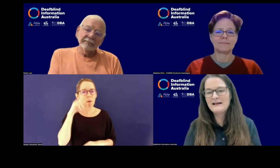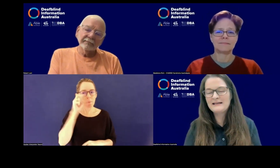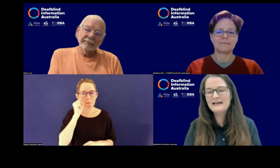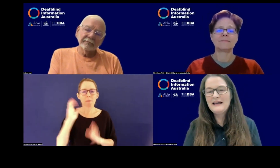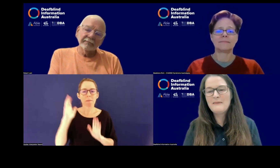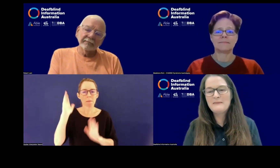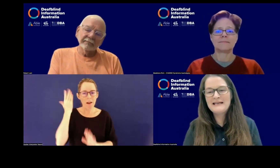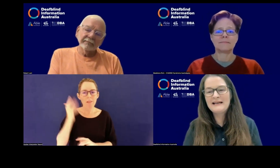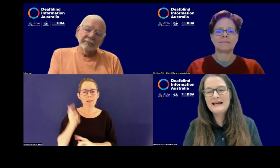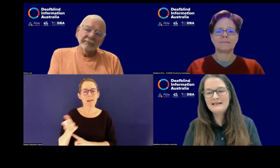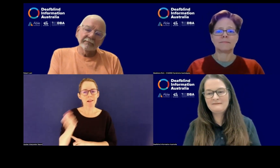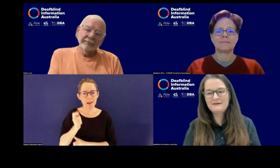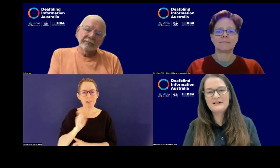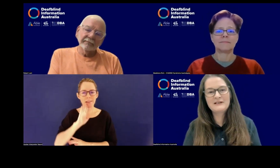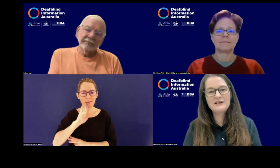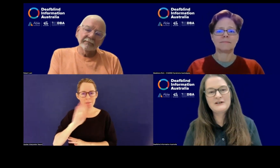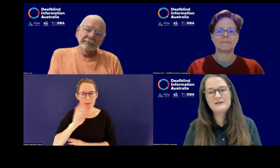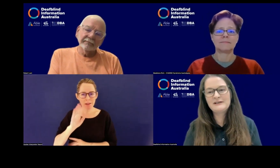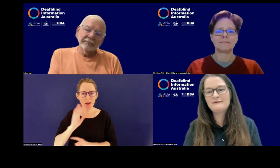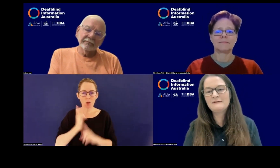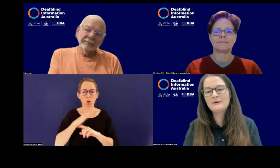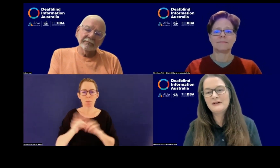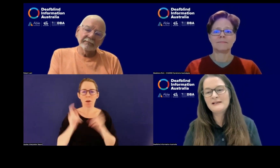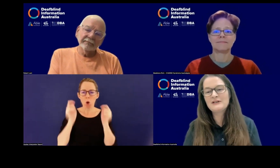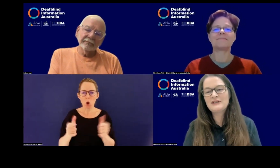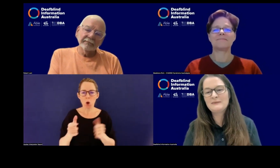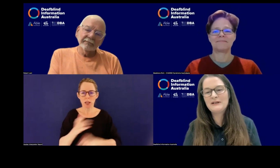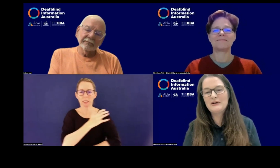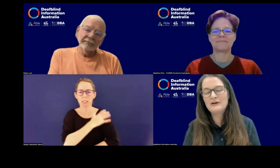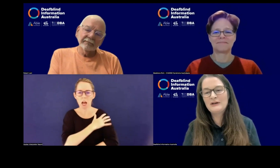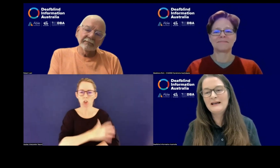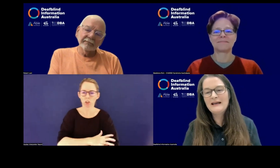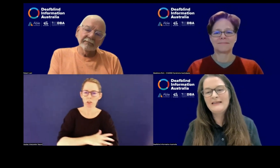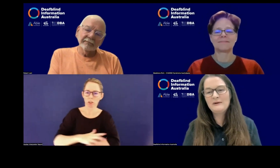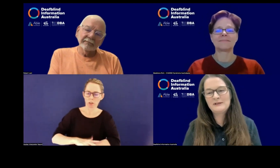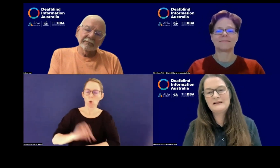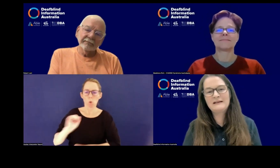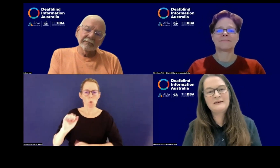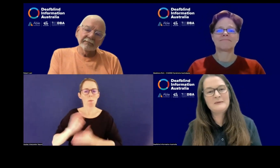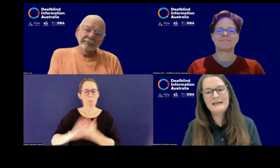and mum and dad had different touch cues for her, so she would know it wasn't going to be